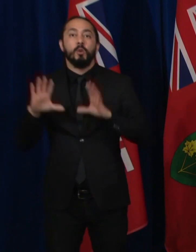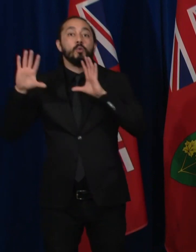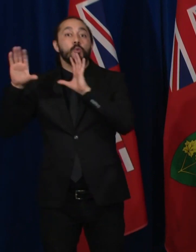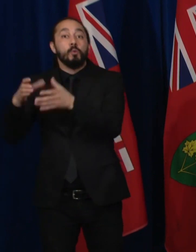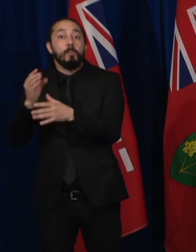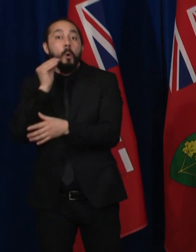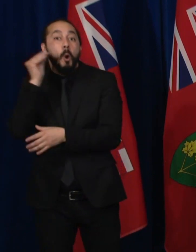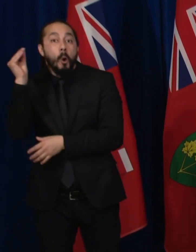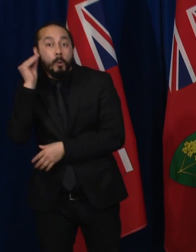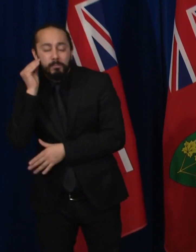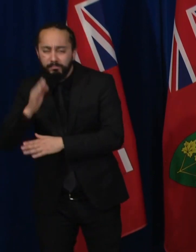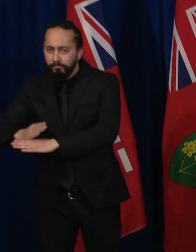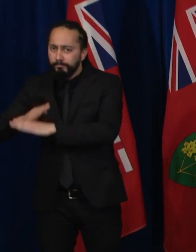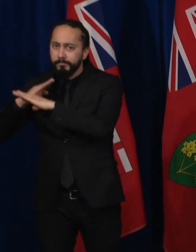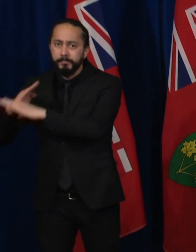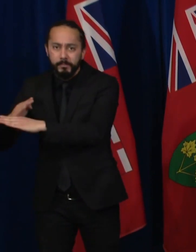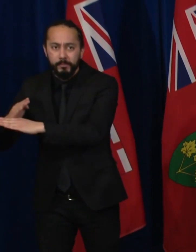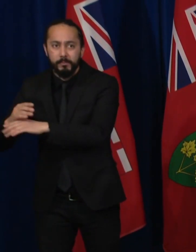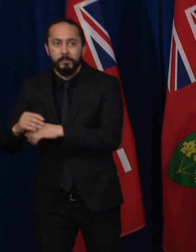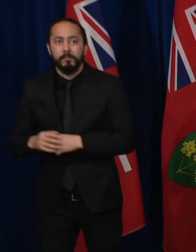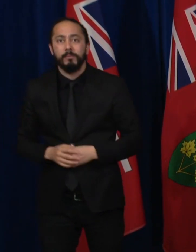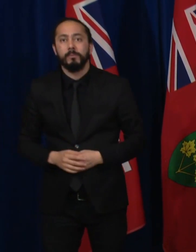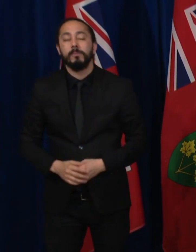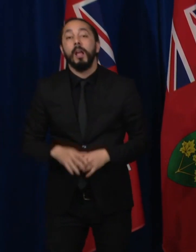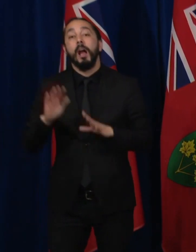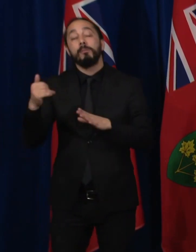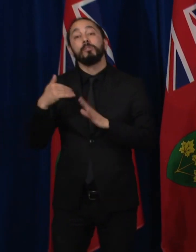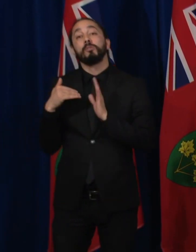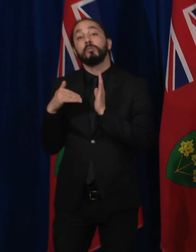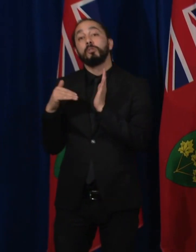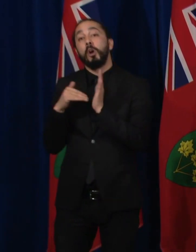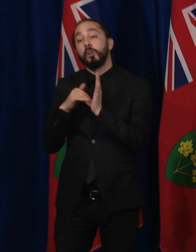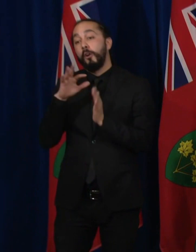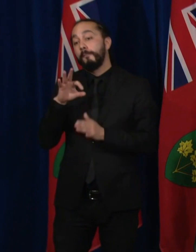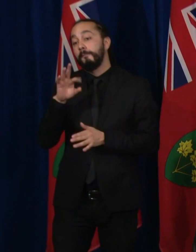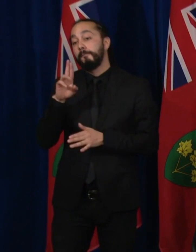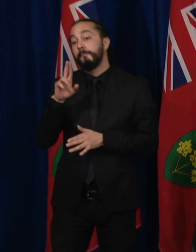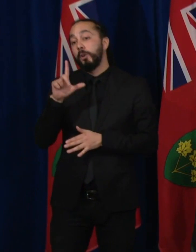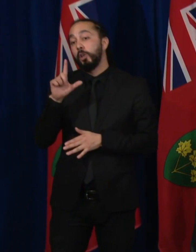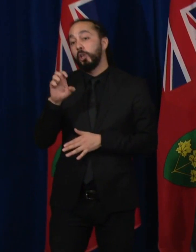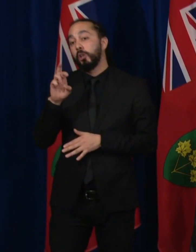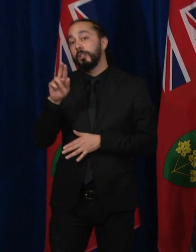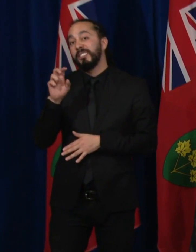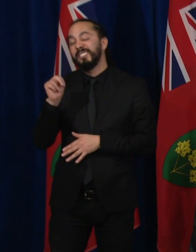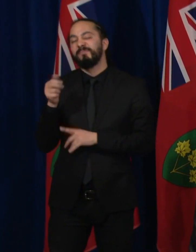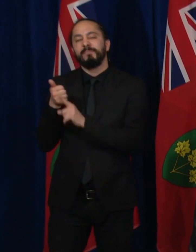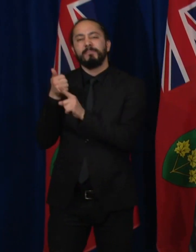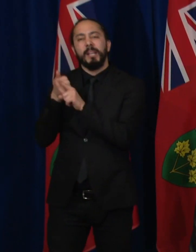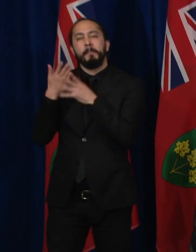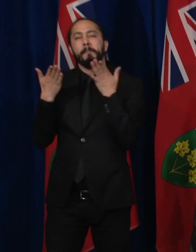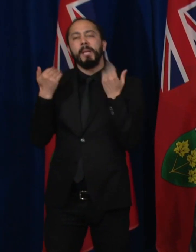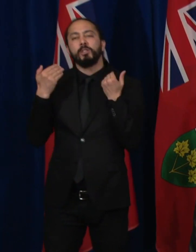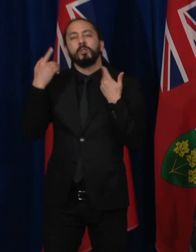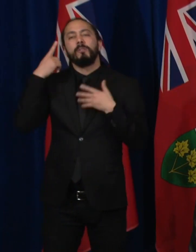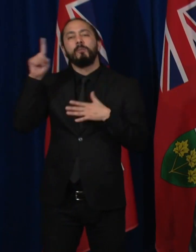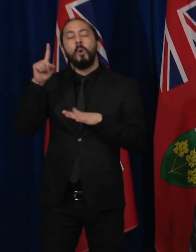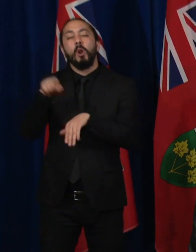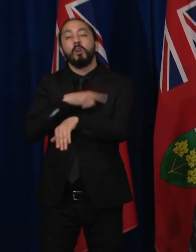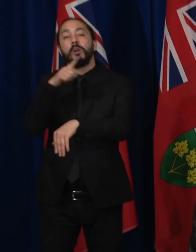I'm working with my colleague Dr Merrilee Fullerton, our Minister of Long-Term Care. We know these populations particularly need to